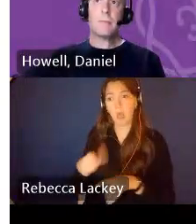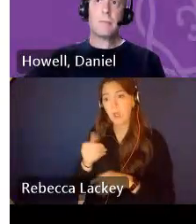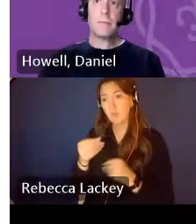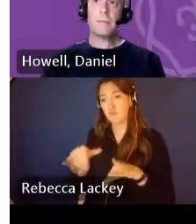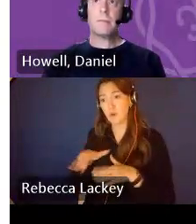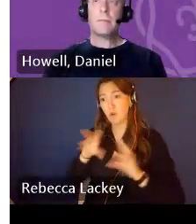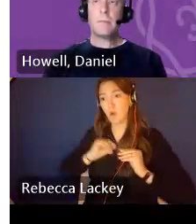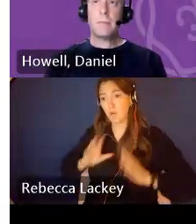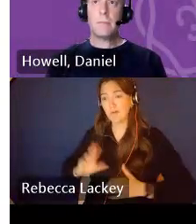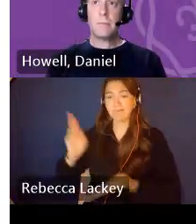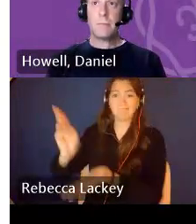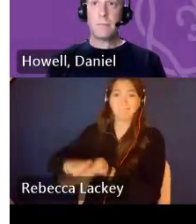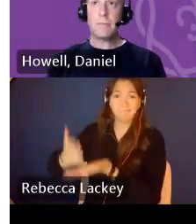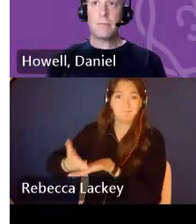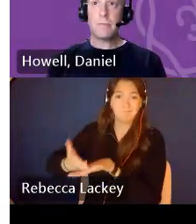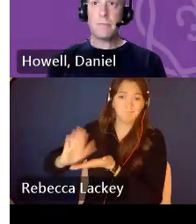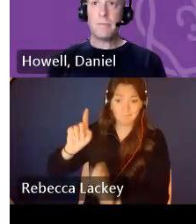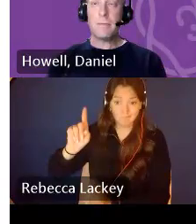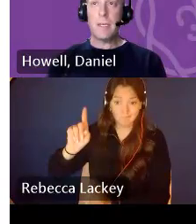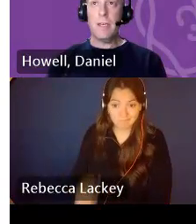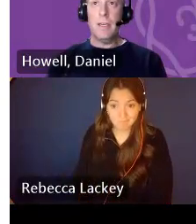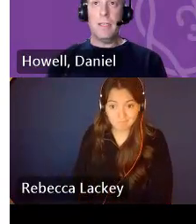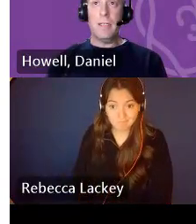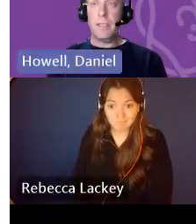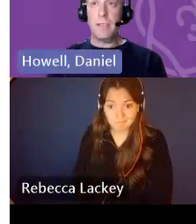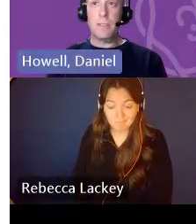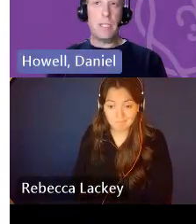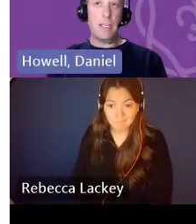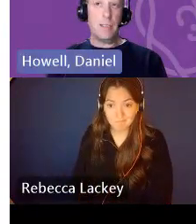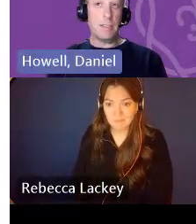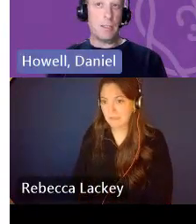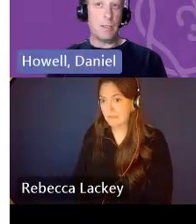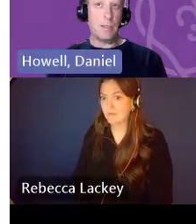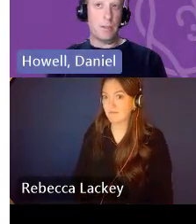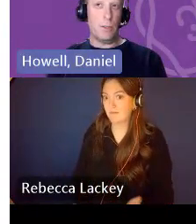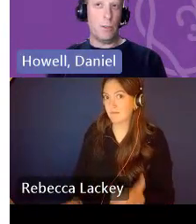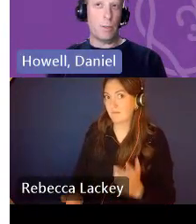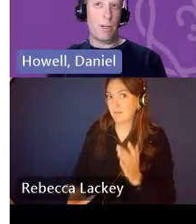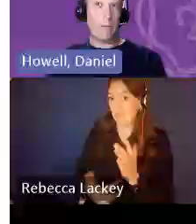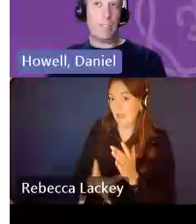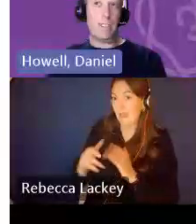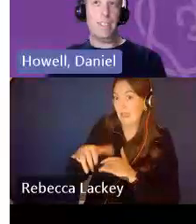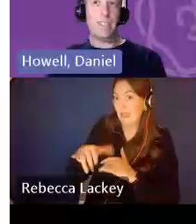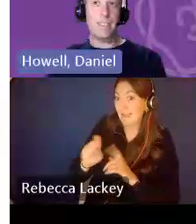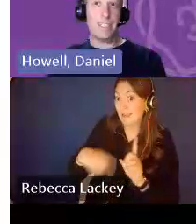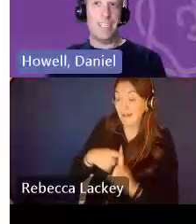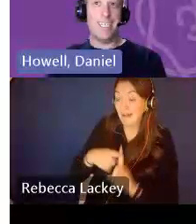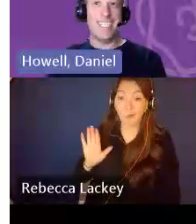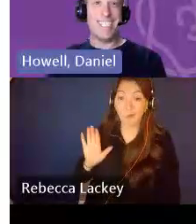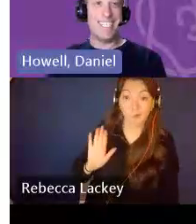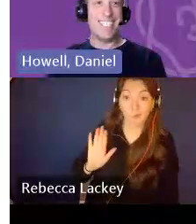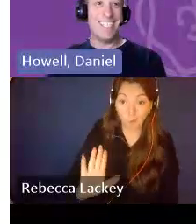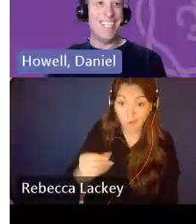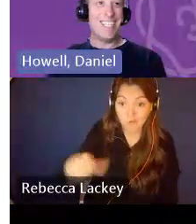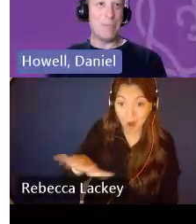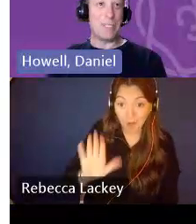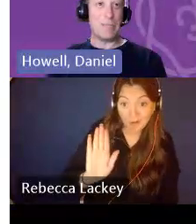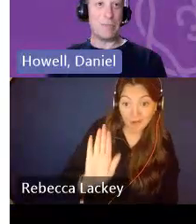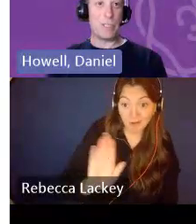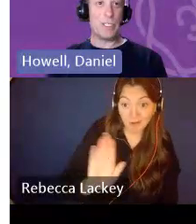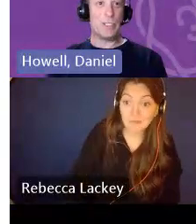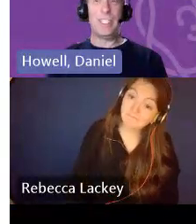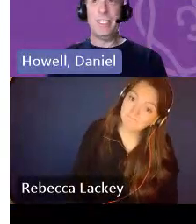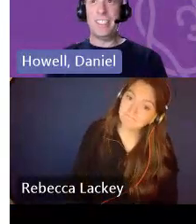owners to just sign a waiver? In theory, yes, until it's your property and then it becomes real.